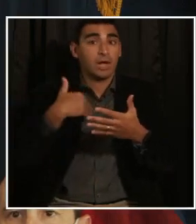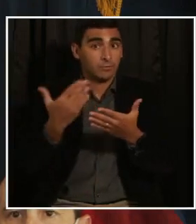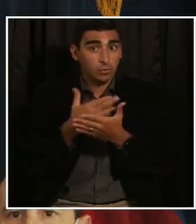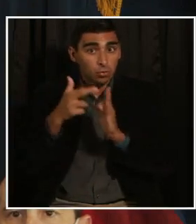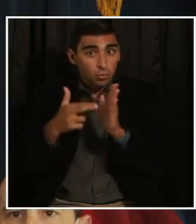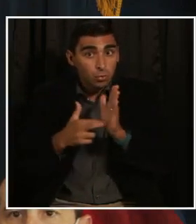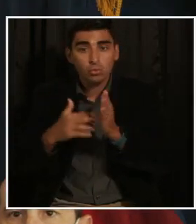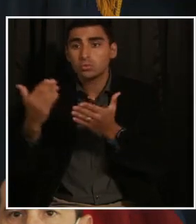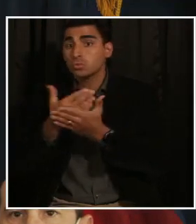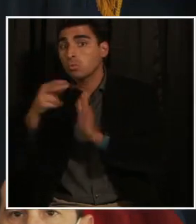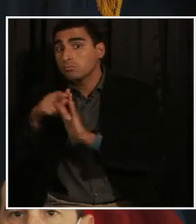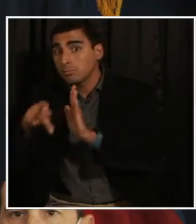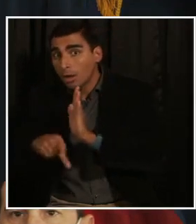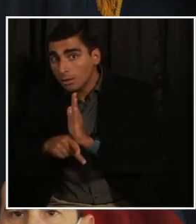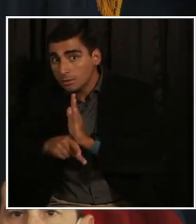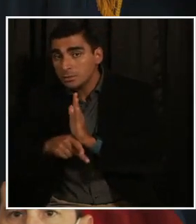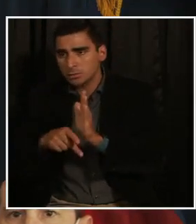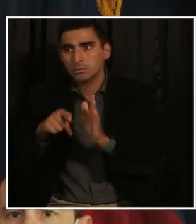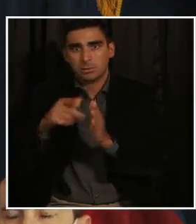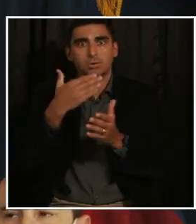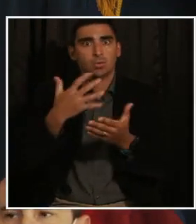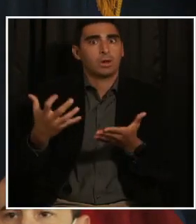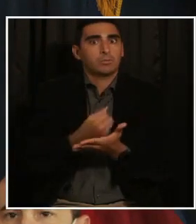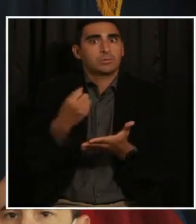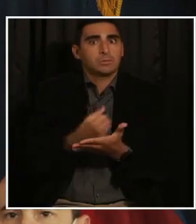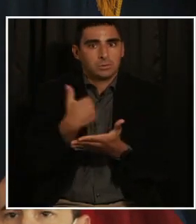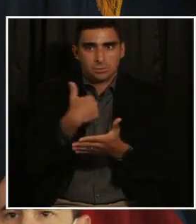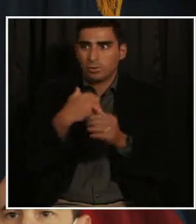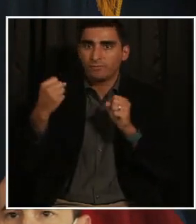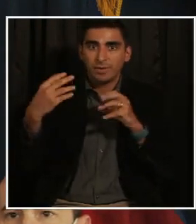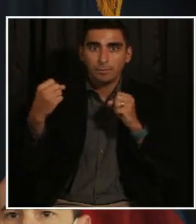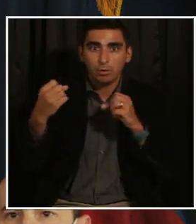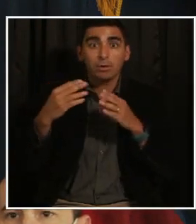good because if it's a chance to provide input during this process other states provide input